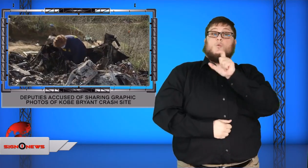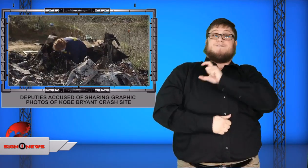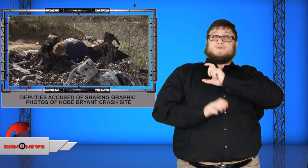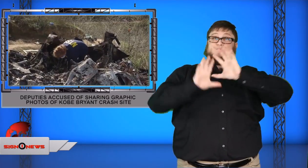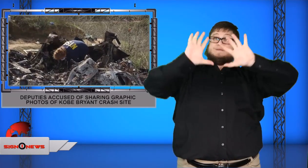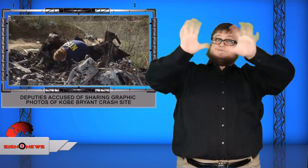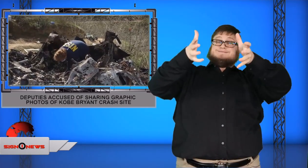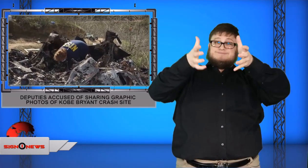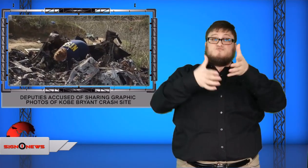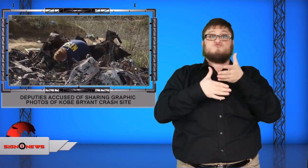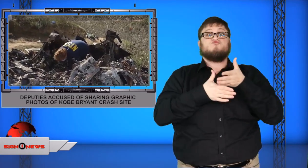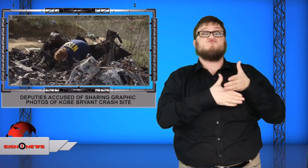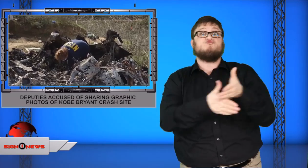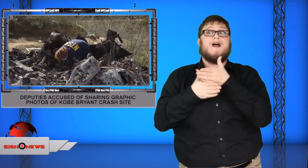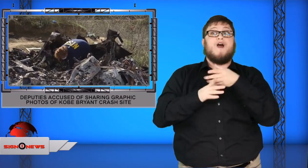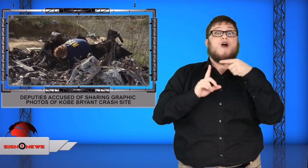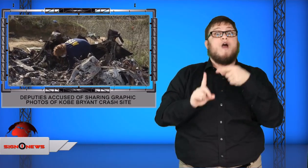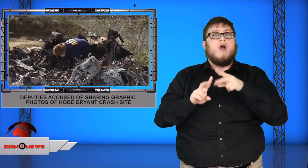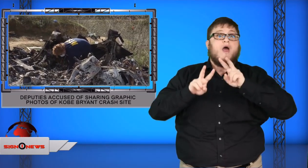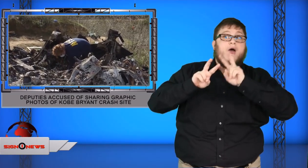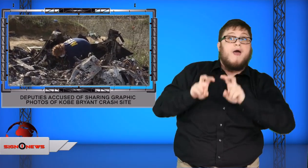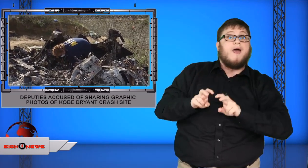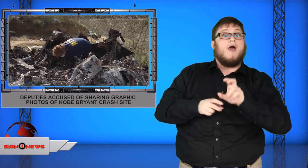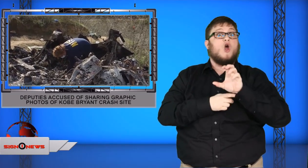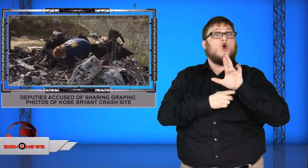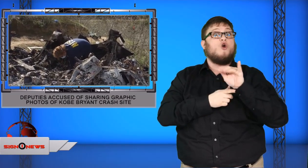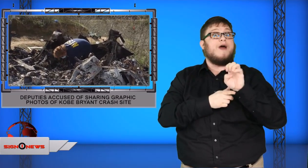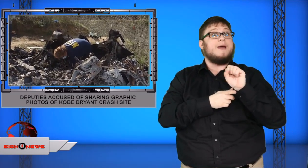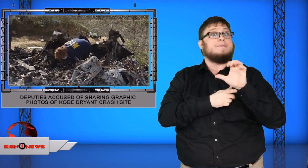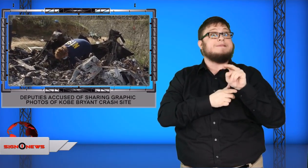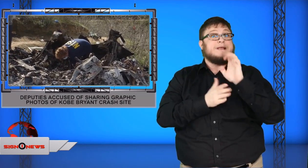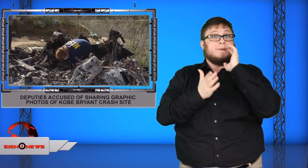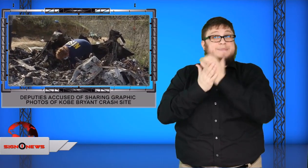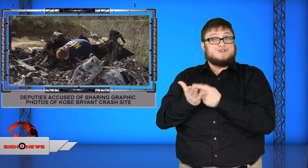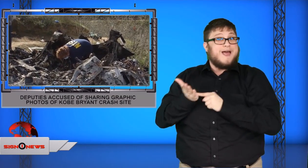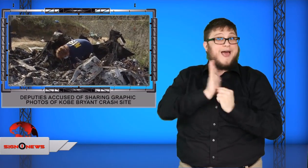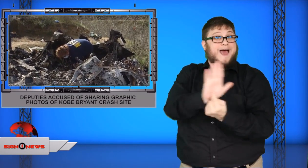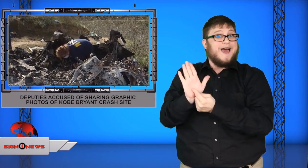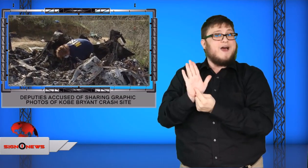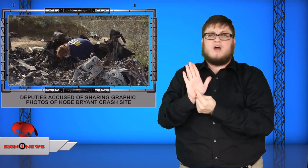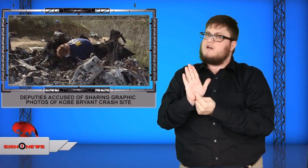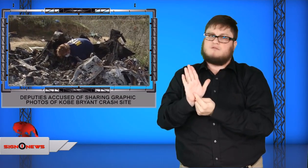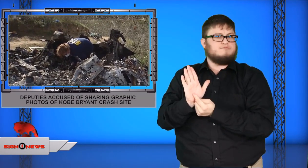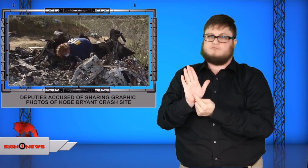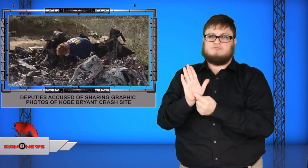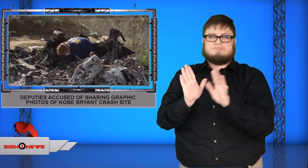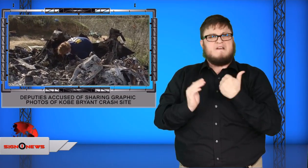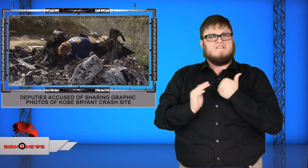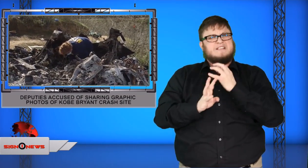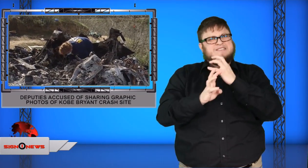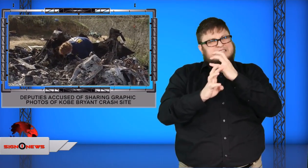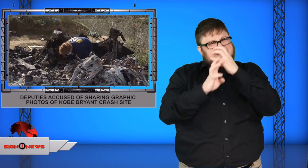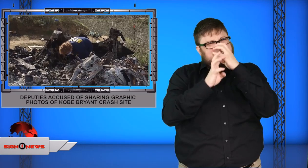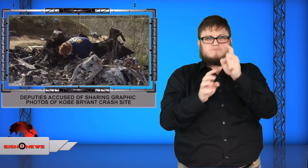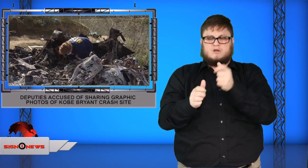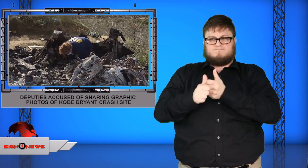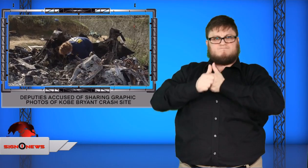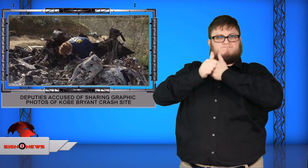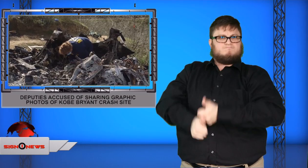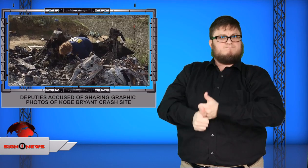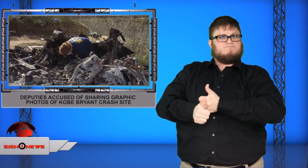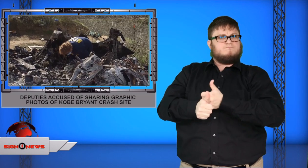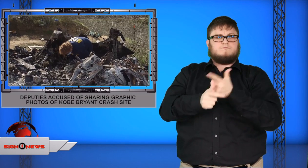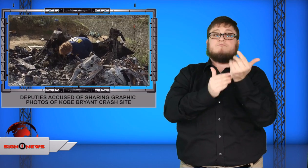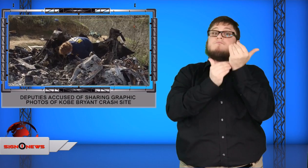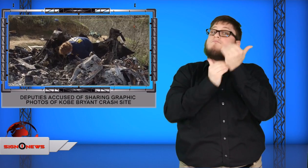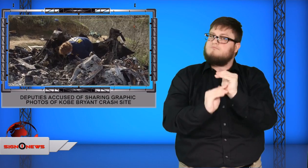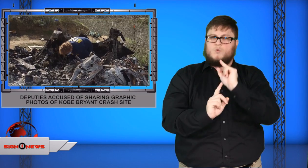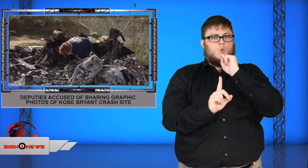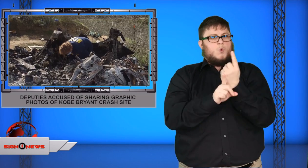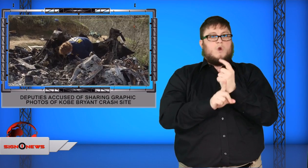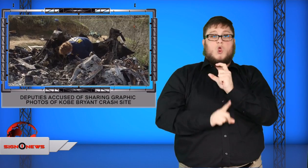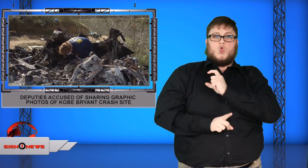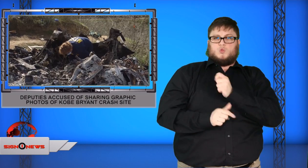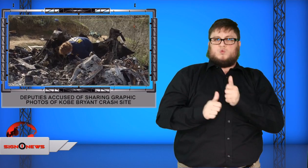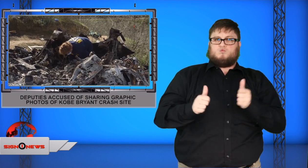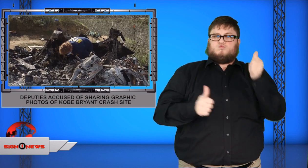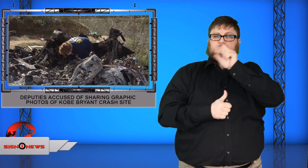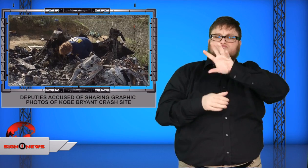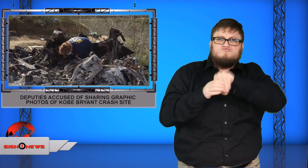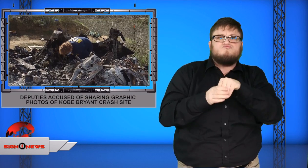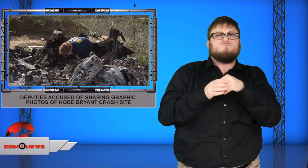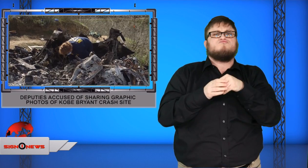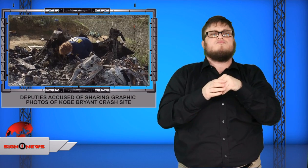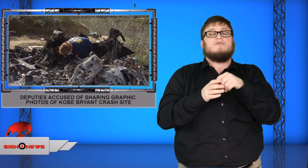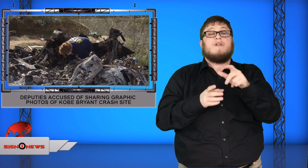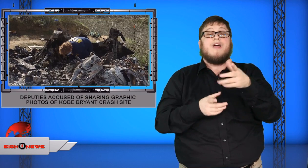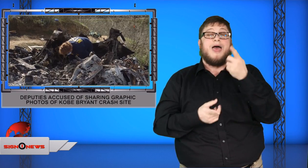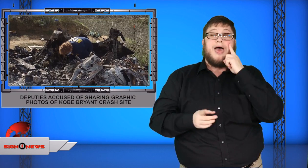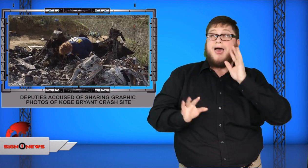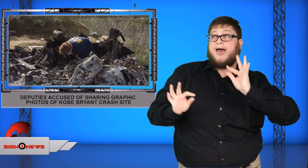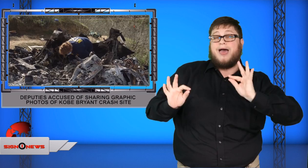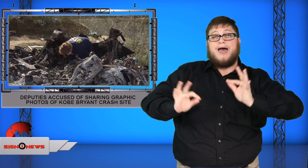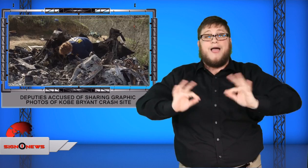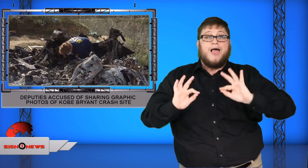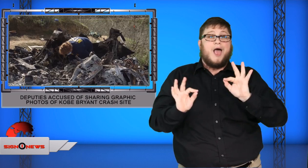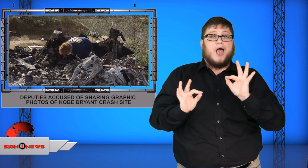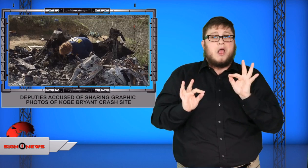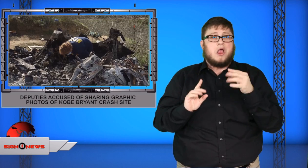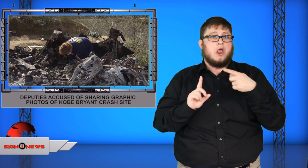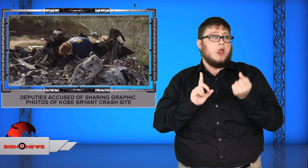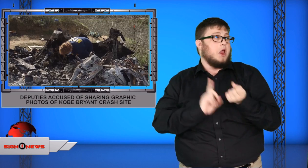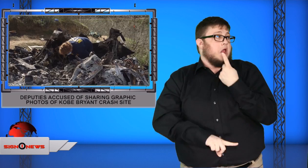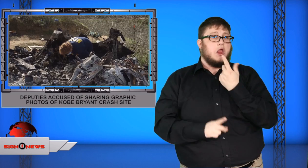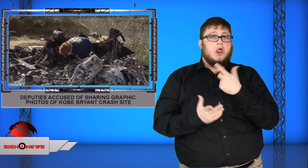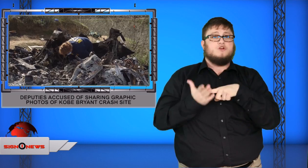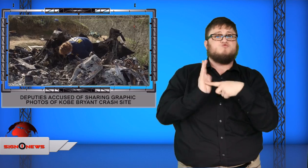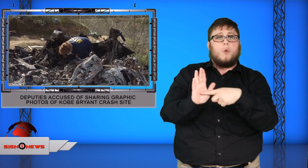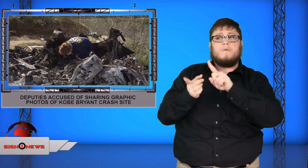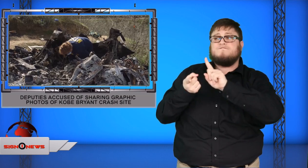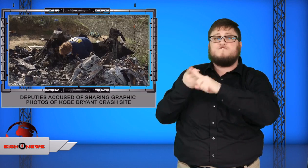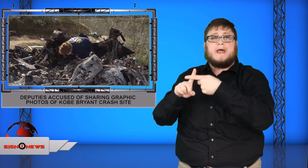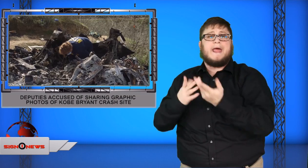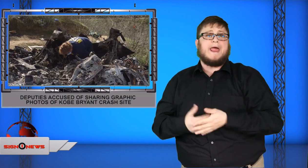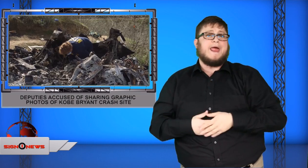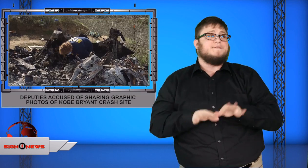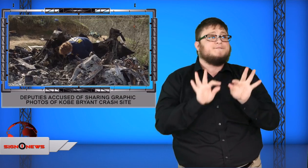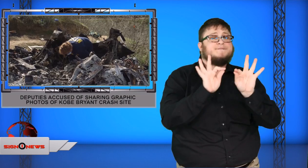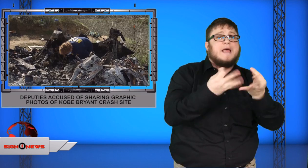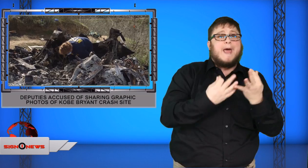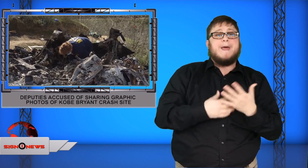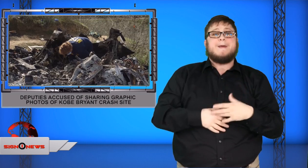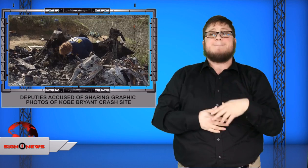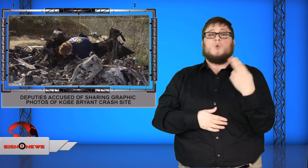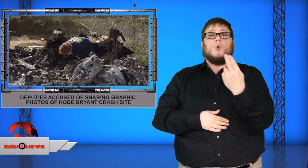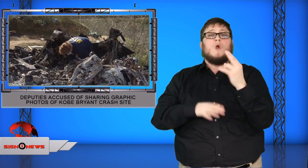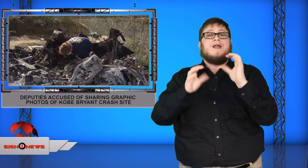Sharing crime scene photos in a matter not associated with the investigation is considered